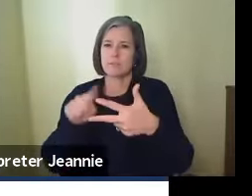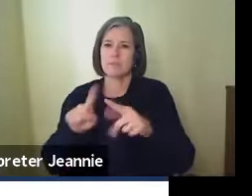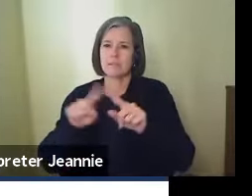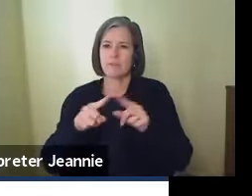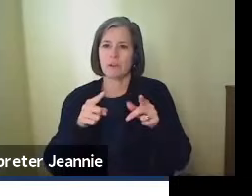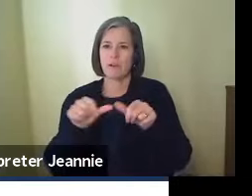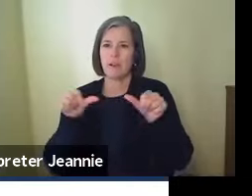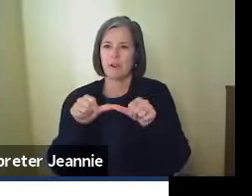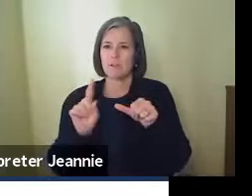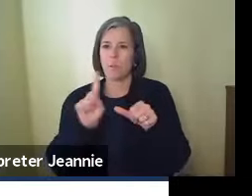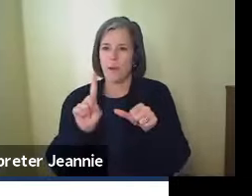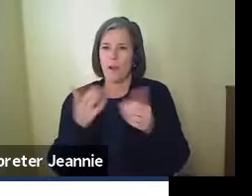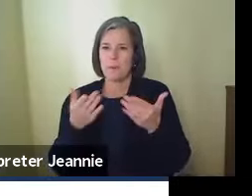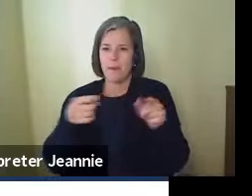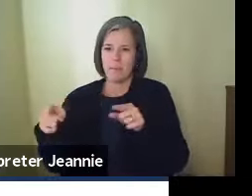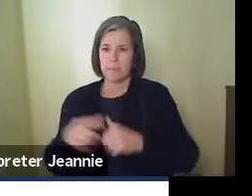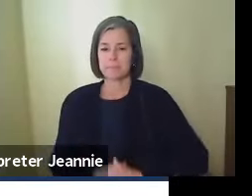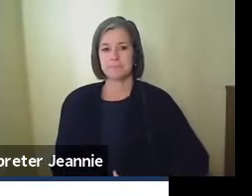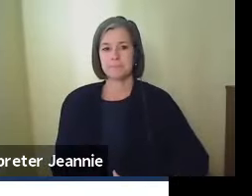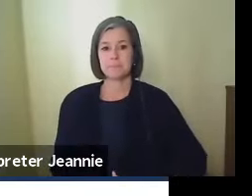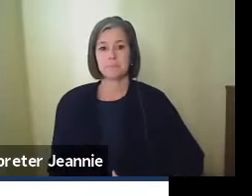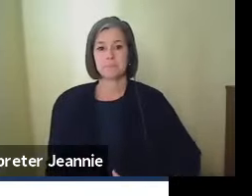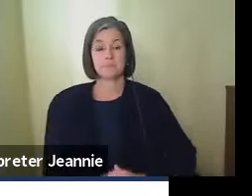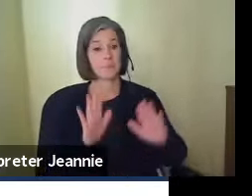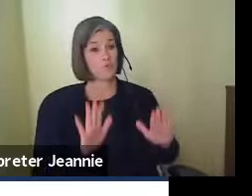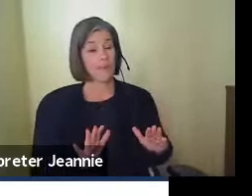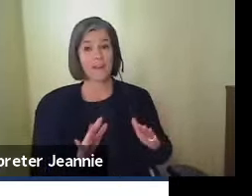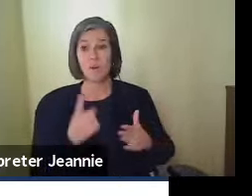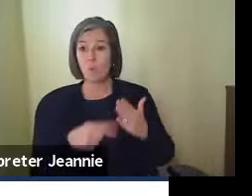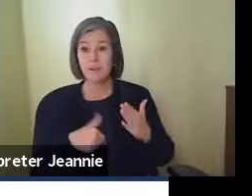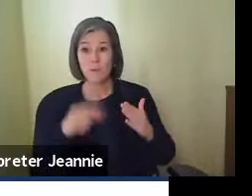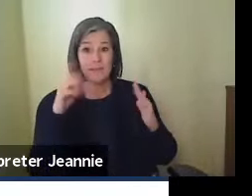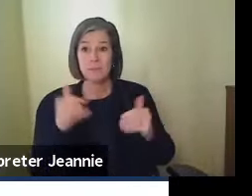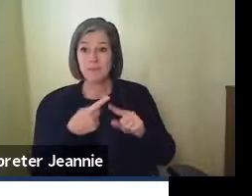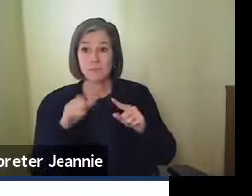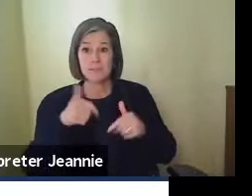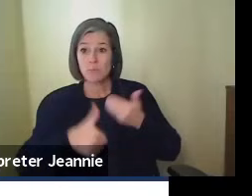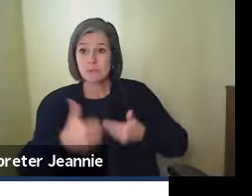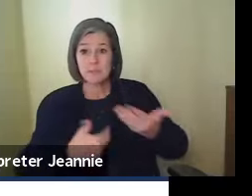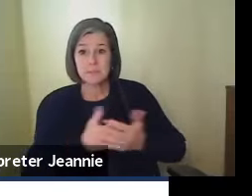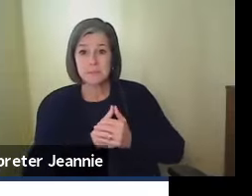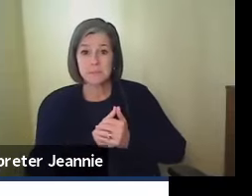And what can we expect from the process? >> Yeah.